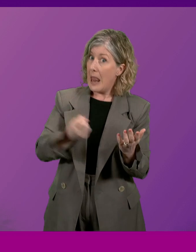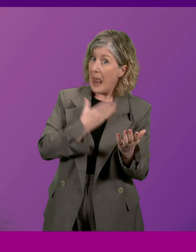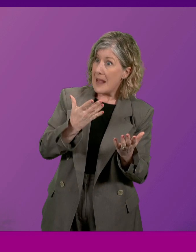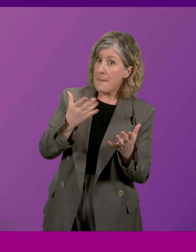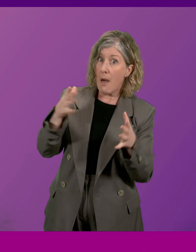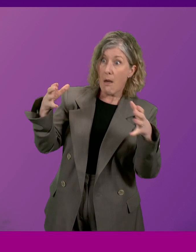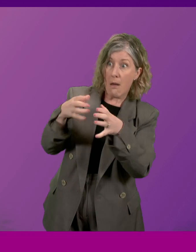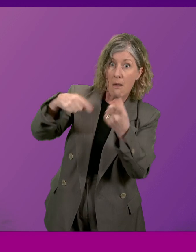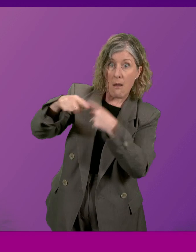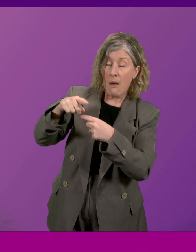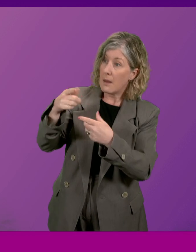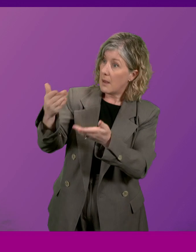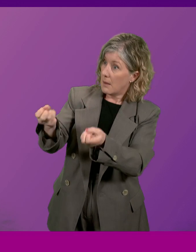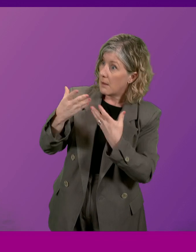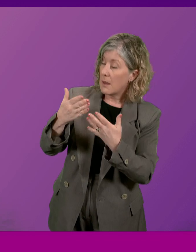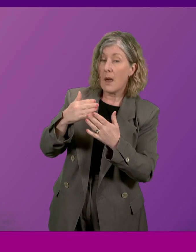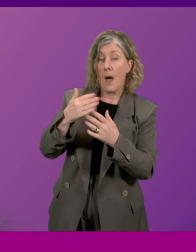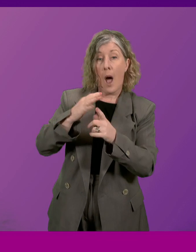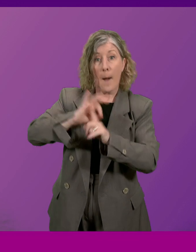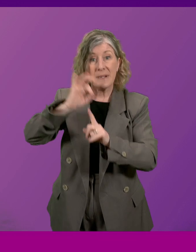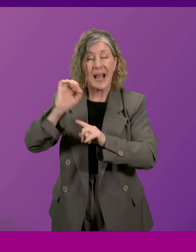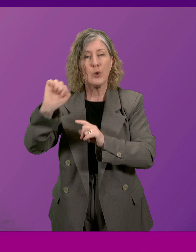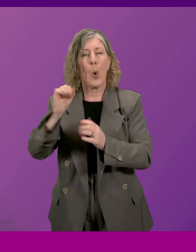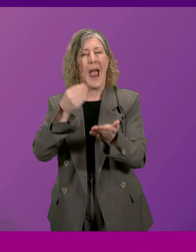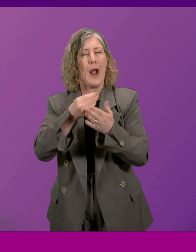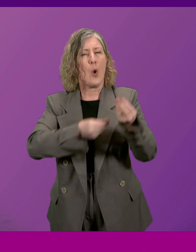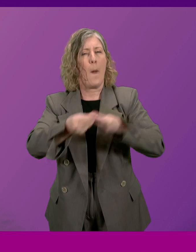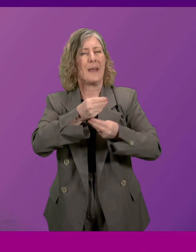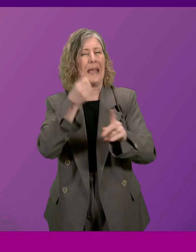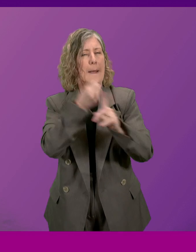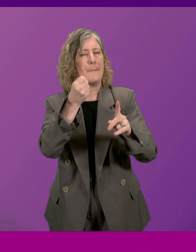updated economic impact assessment of the cost to East Kilbride of its abandonment?